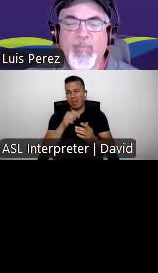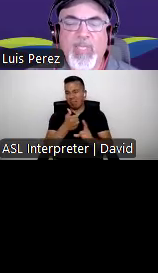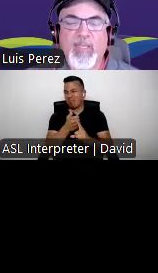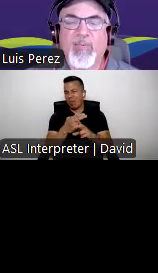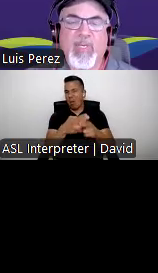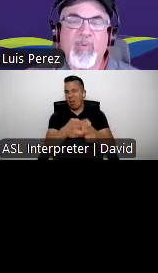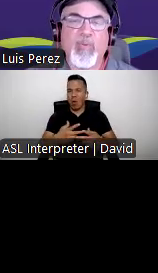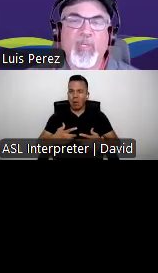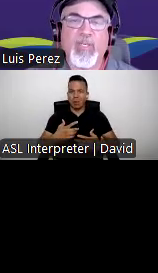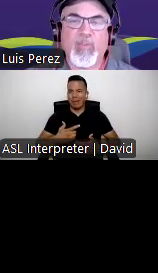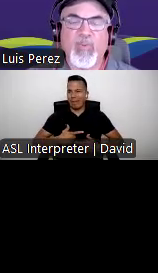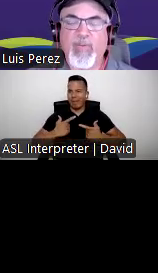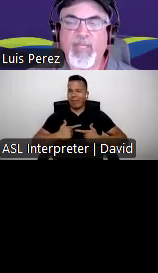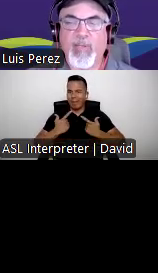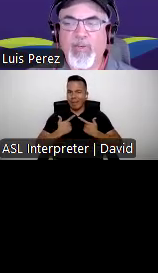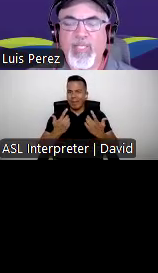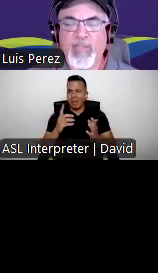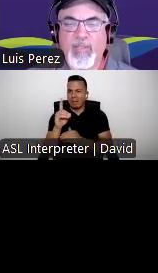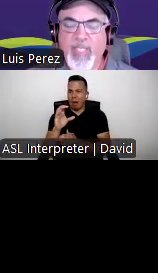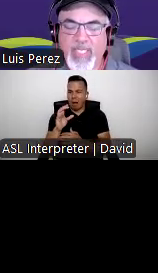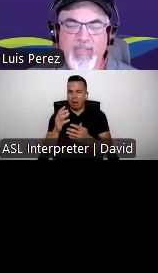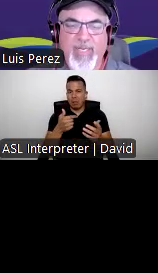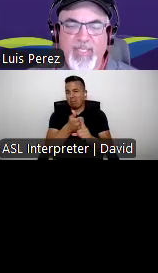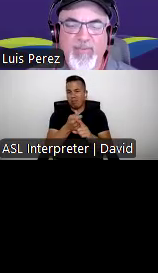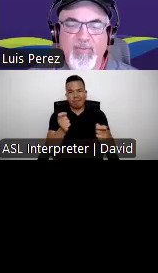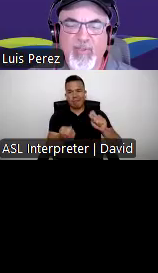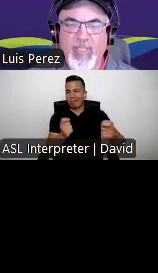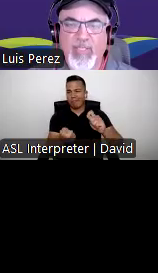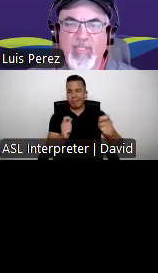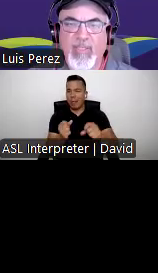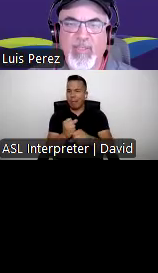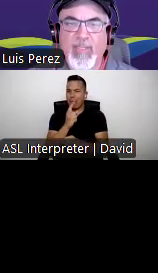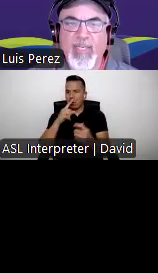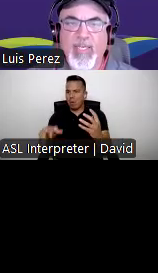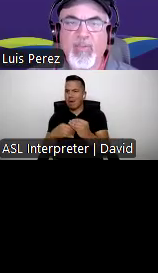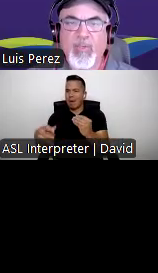update them every few years to reflect the latest findings from the learning sciences. And so the